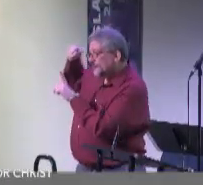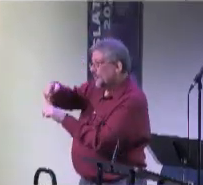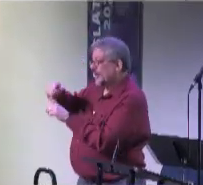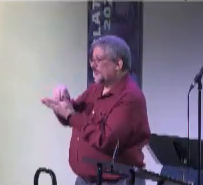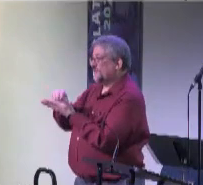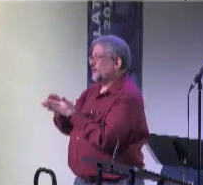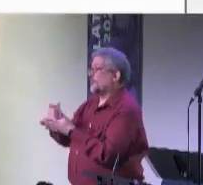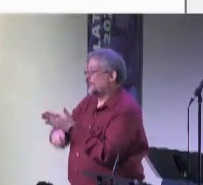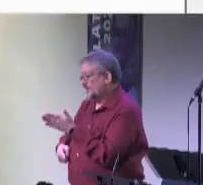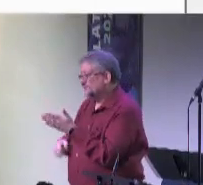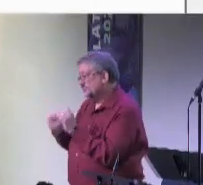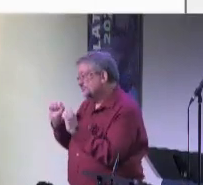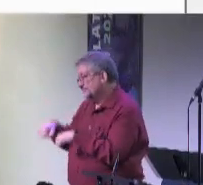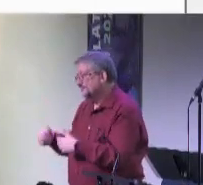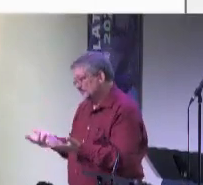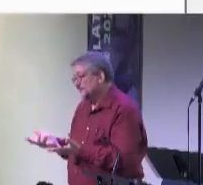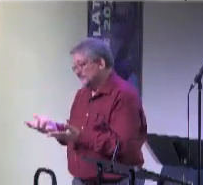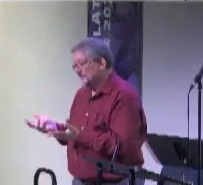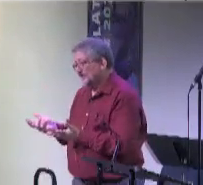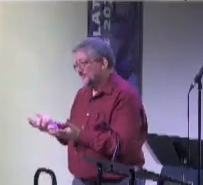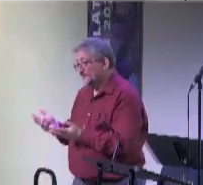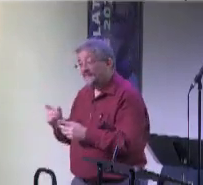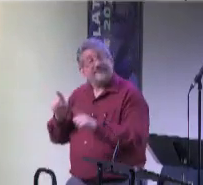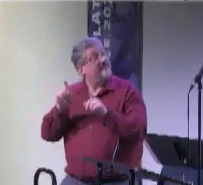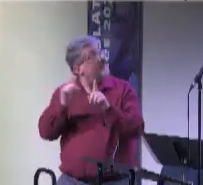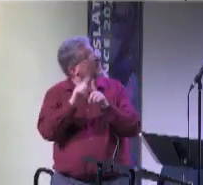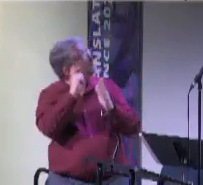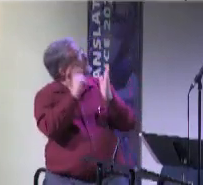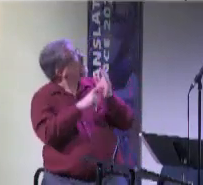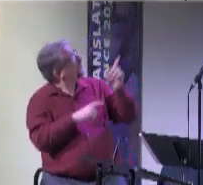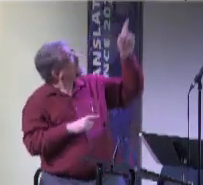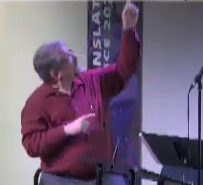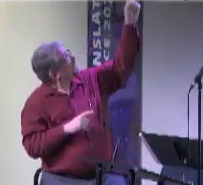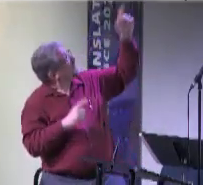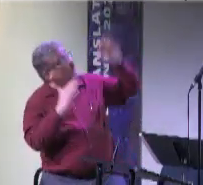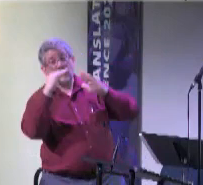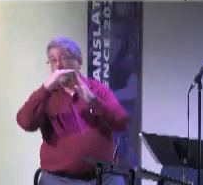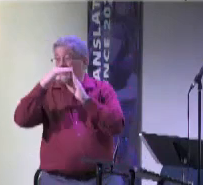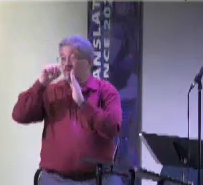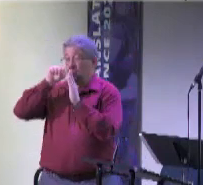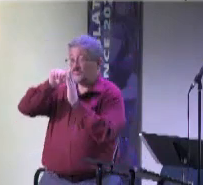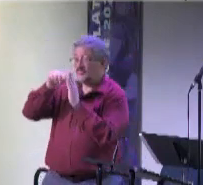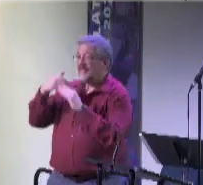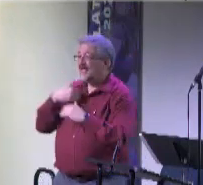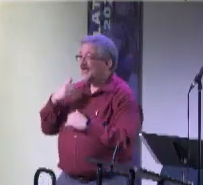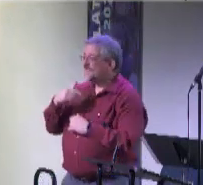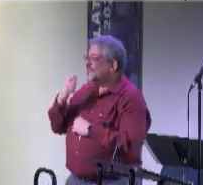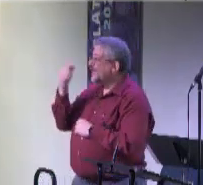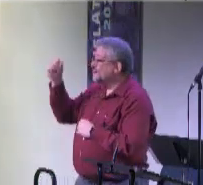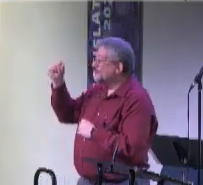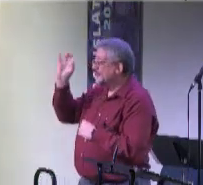Now, this particular comment thread has been titled Sick. And that refers them to a particular sign.